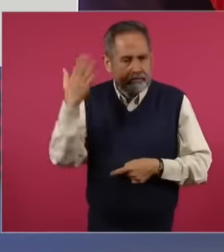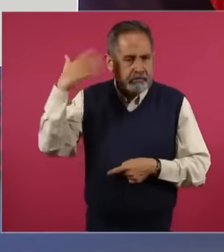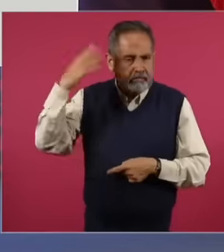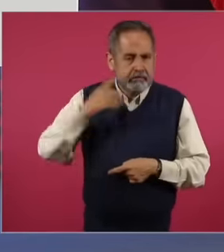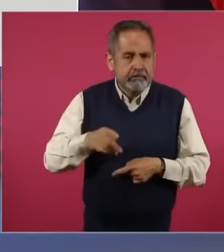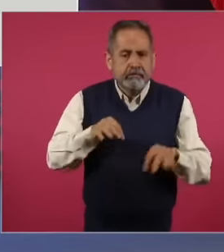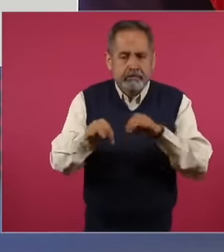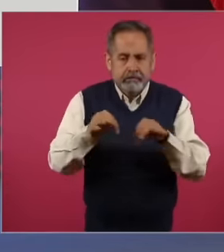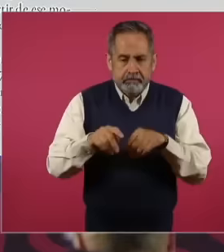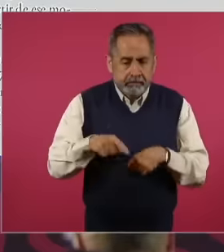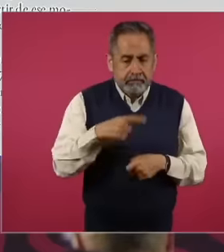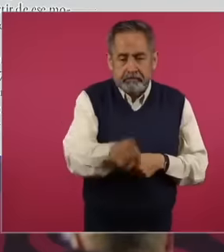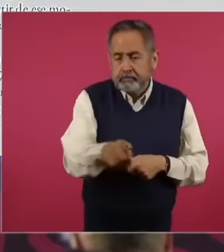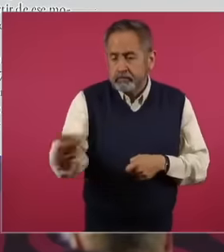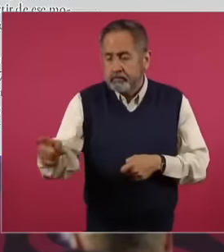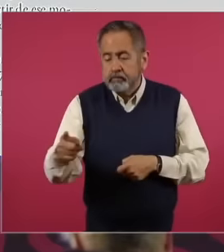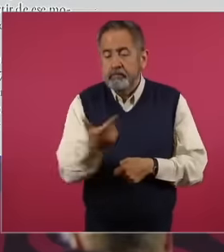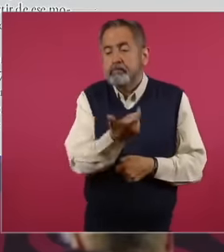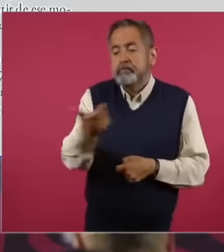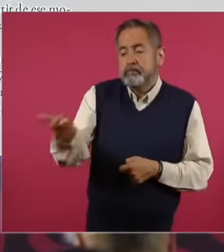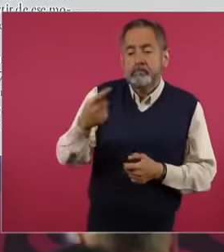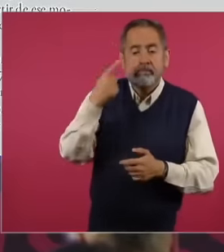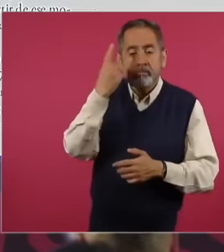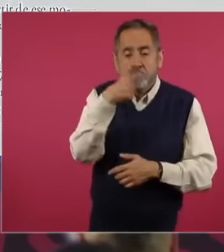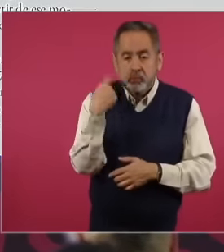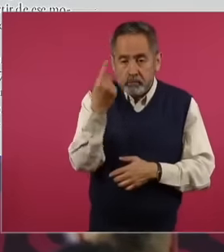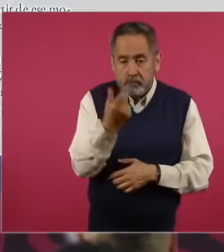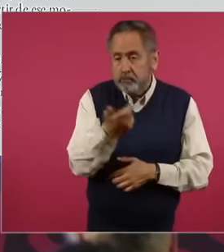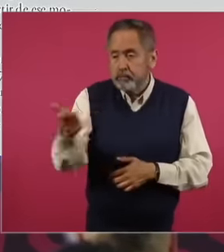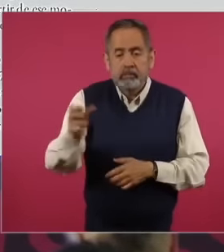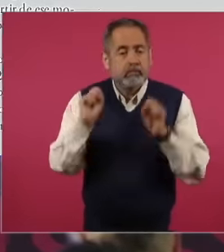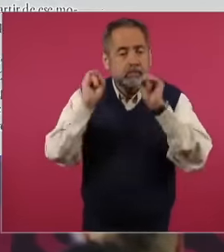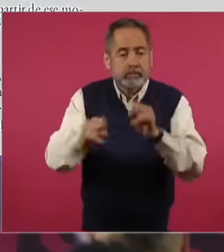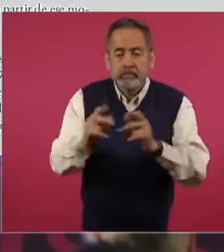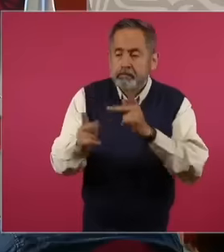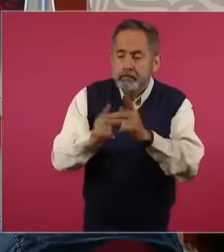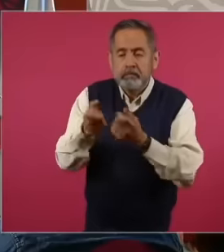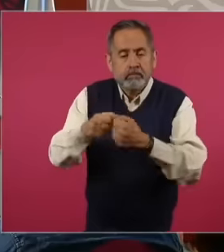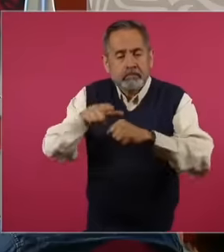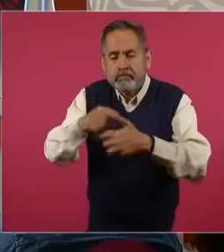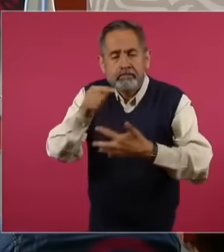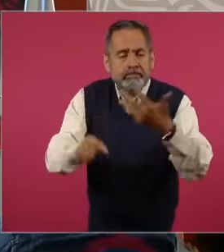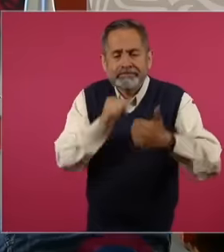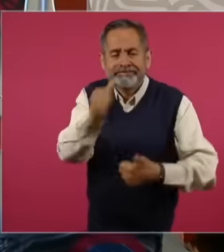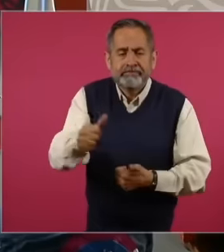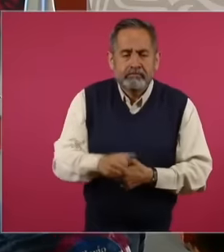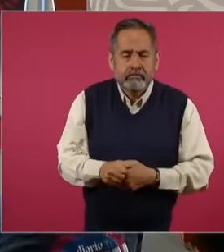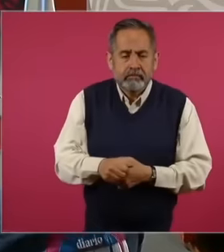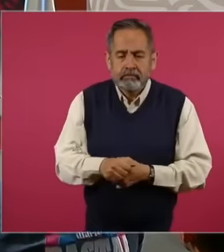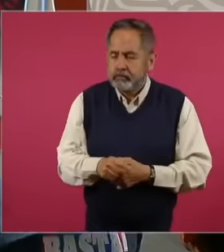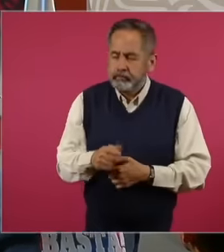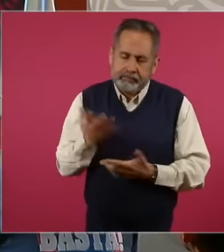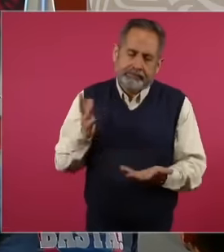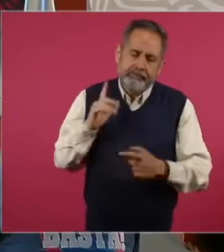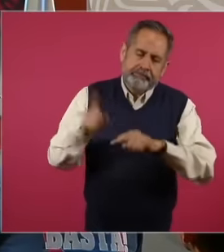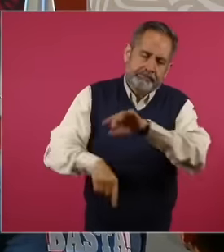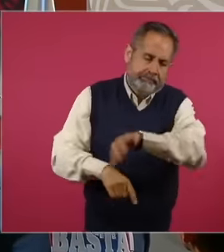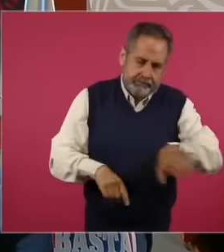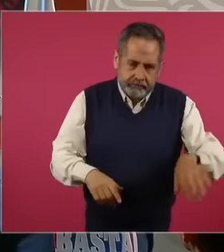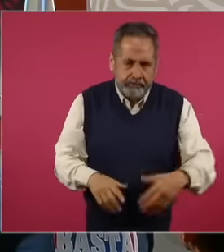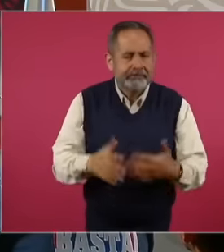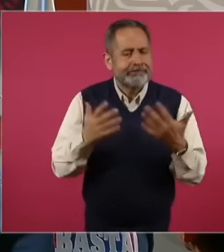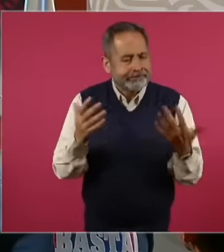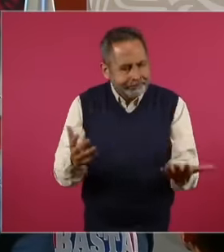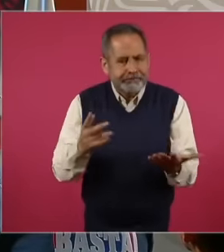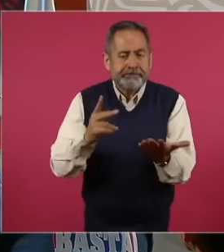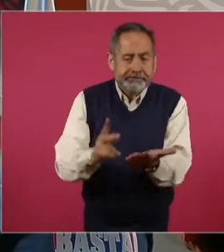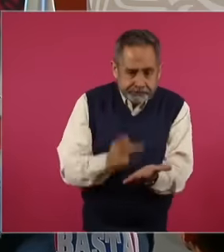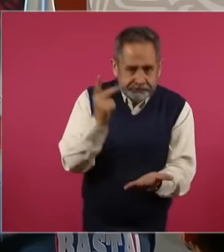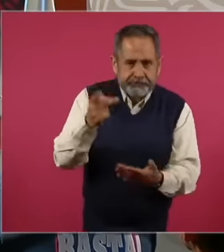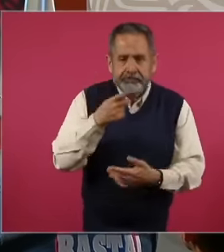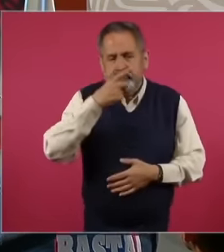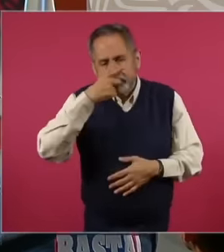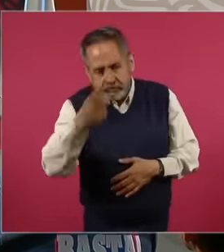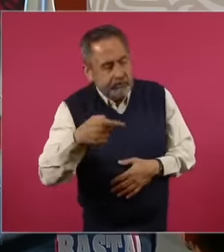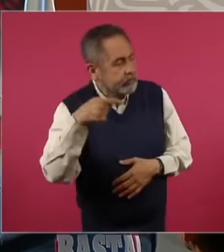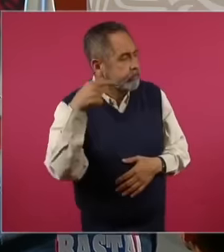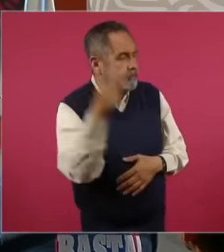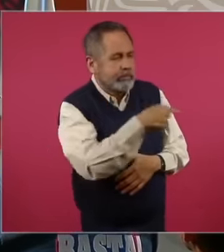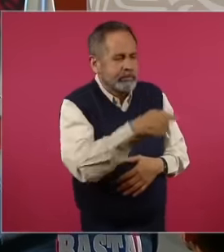hourly payment without social benefits, that's why again I ask what they did For the benefit of the